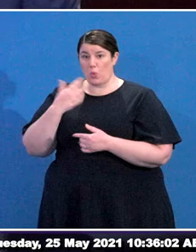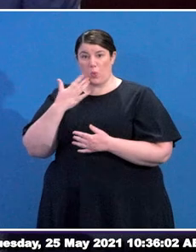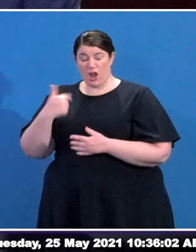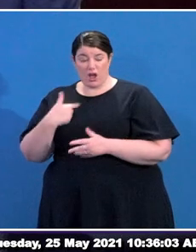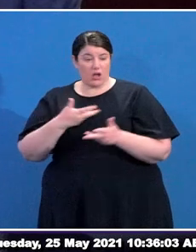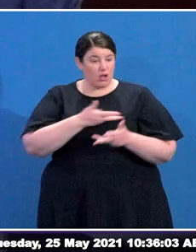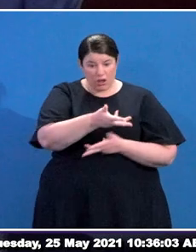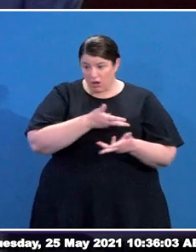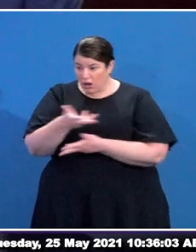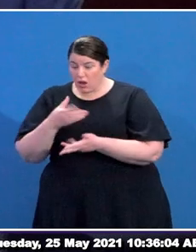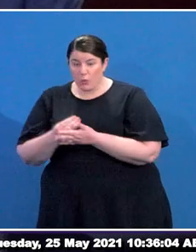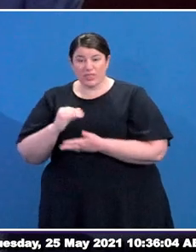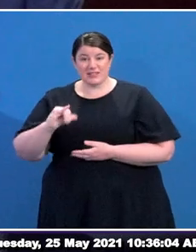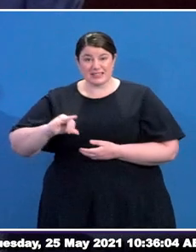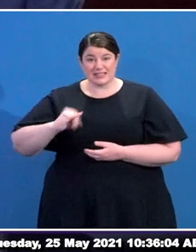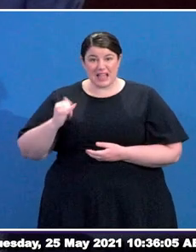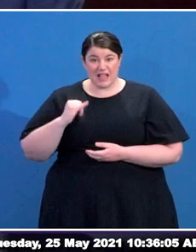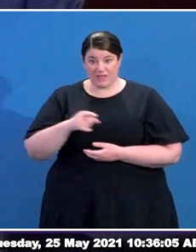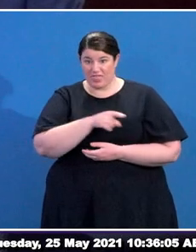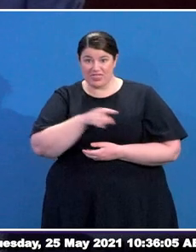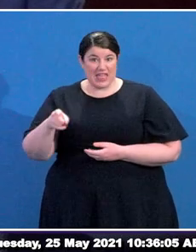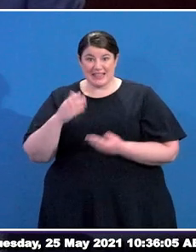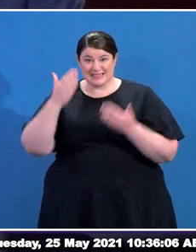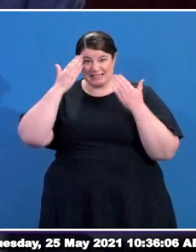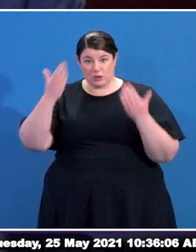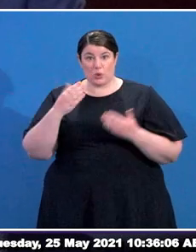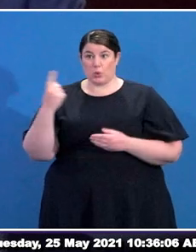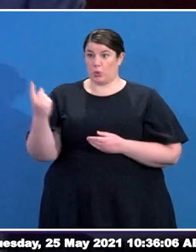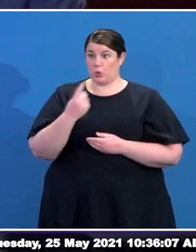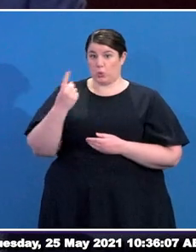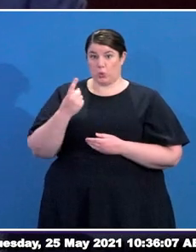on the ground didn't know who the oversight body was.